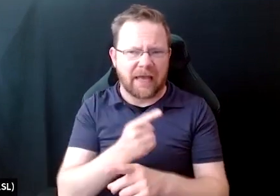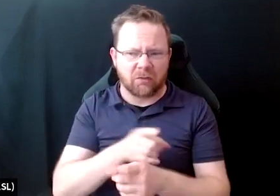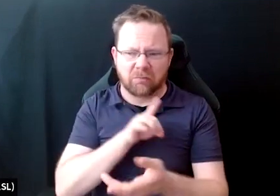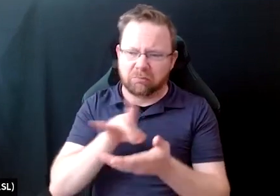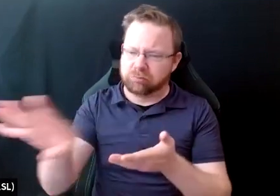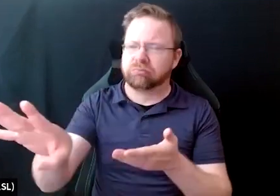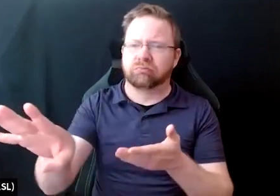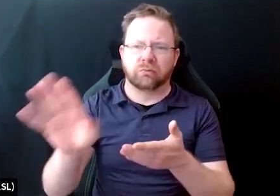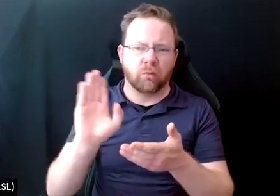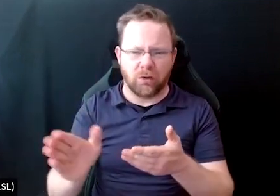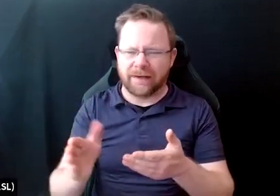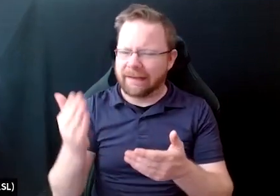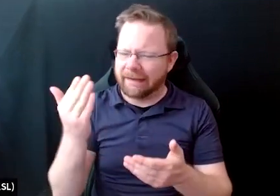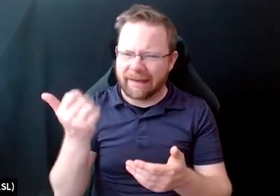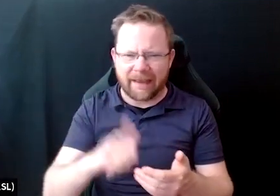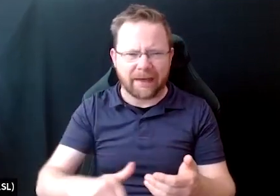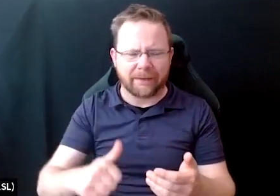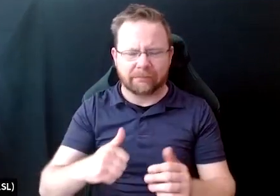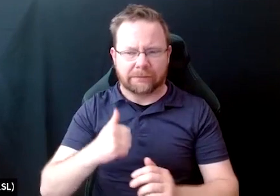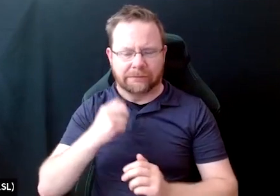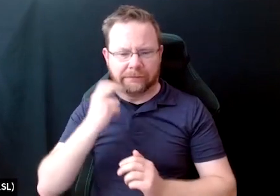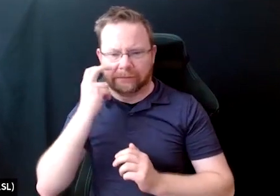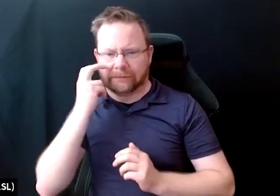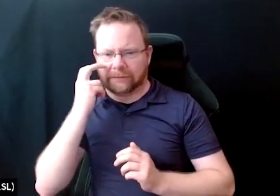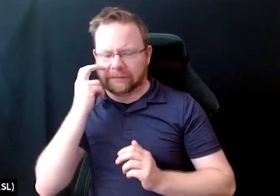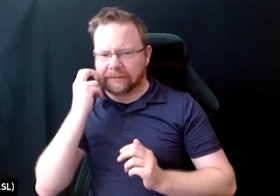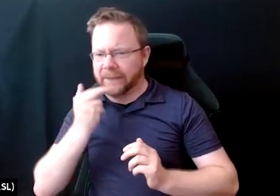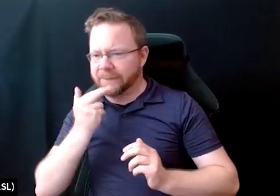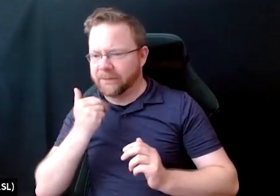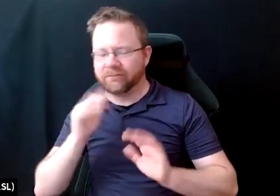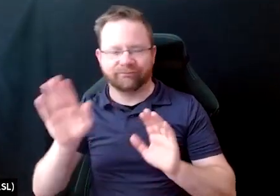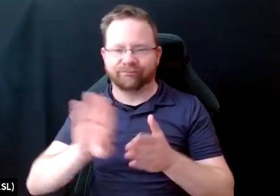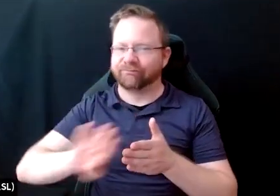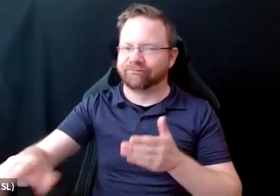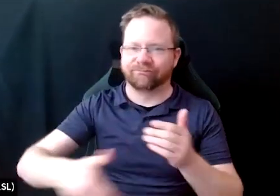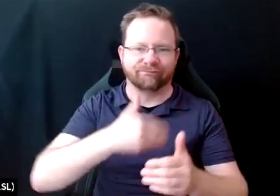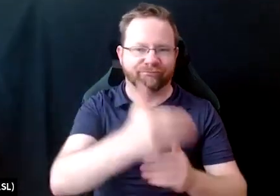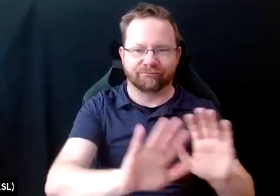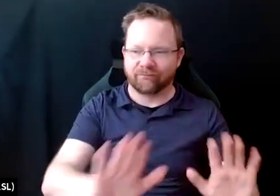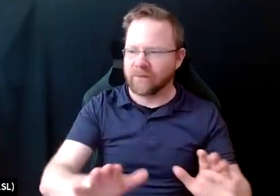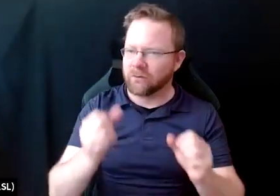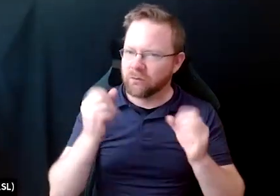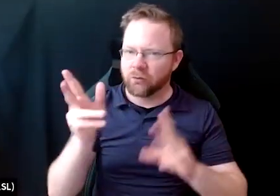Any small doubt was, "Okay, move on to the next candidate because we have a lot to choose from."